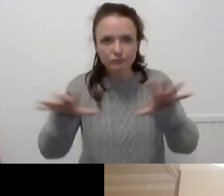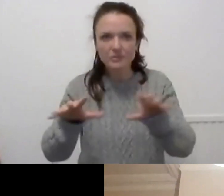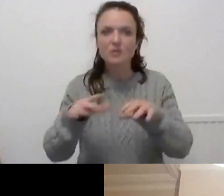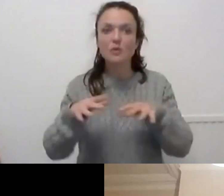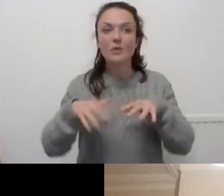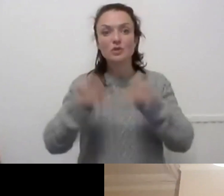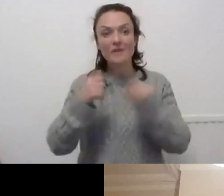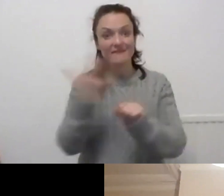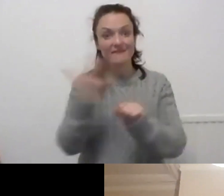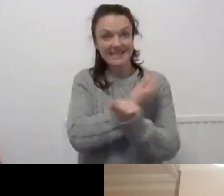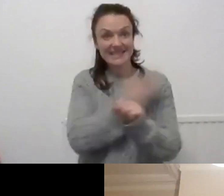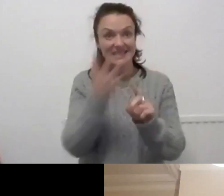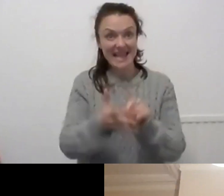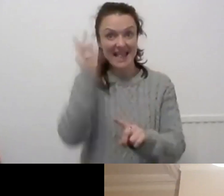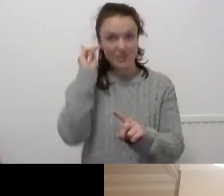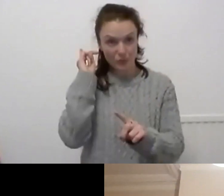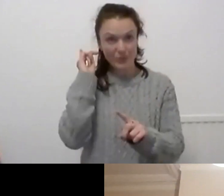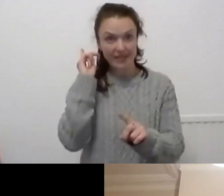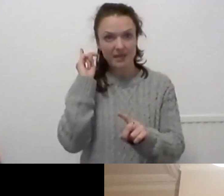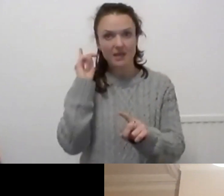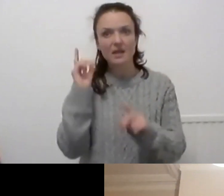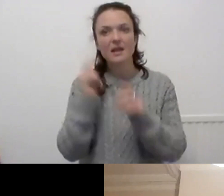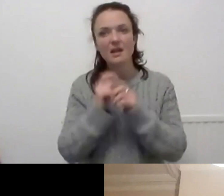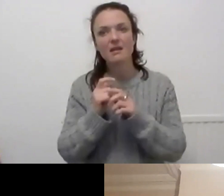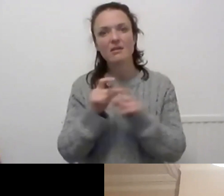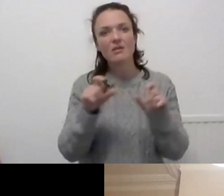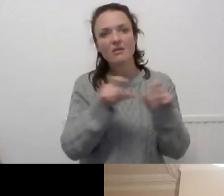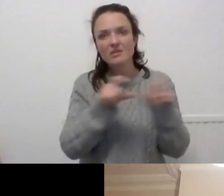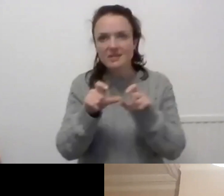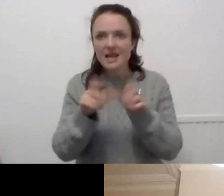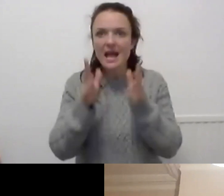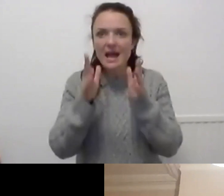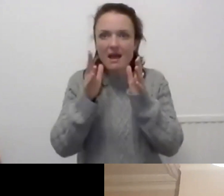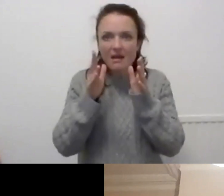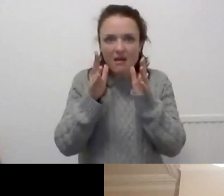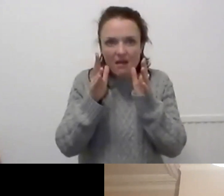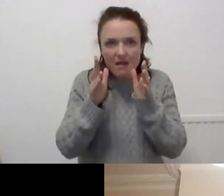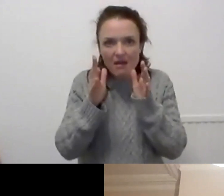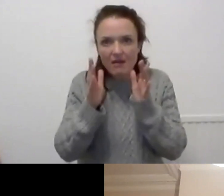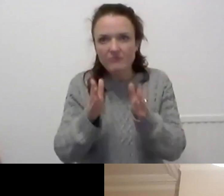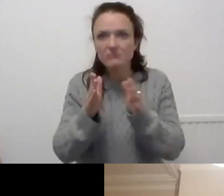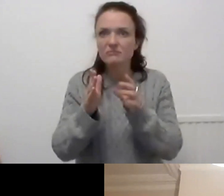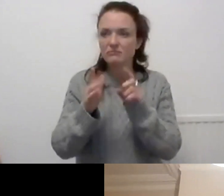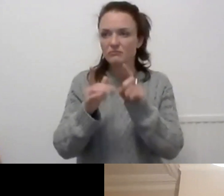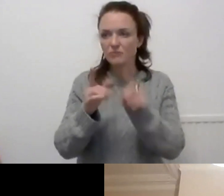And so that means, although you still have to come in and wait for 15 minutes, and you have to collect a bit more information than we usually would for a vaccine because it's a new one. It's